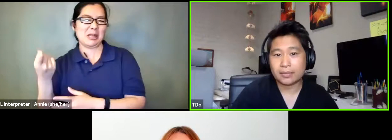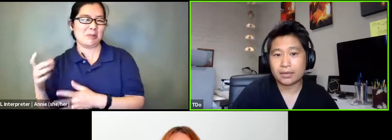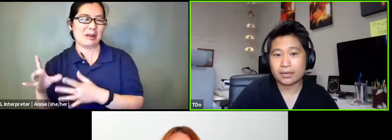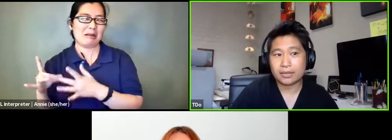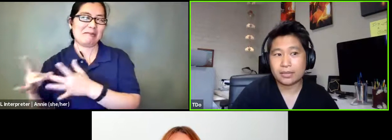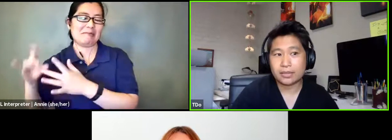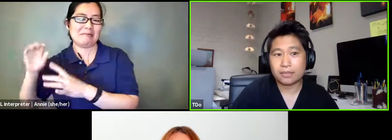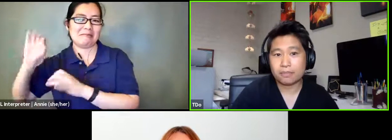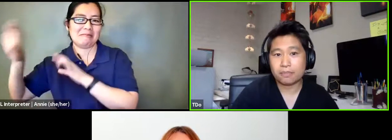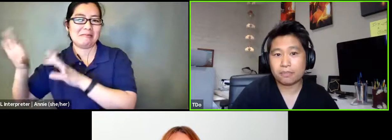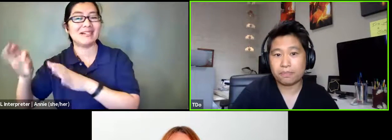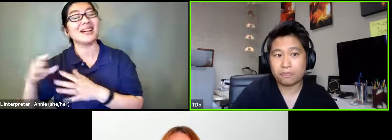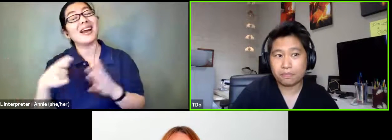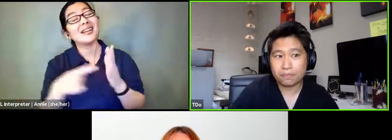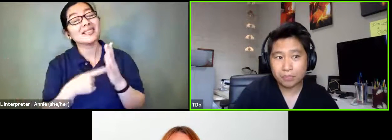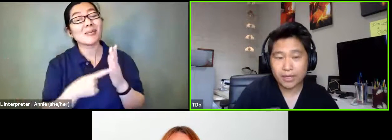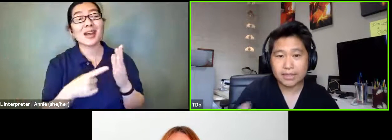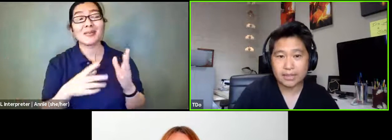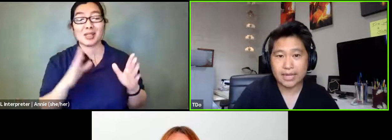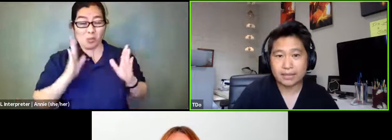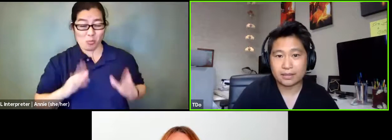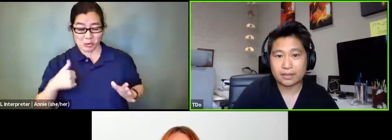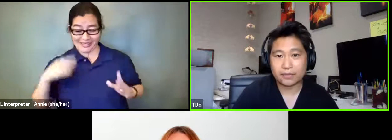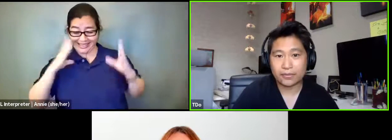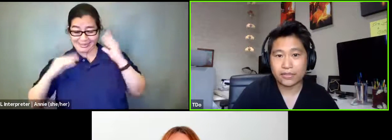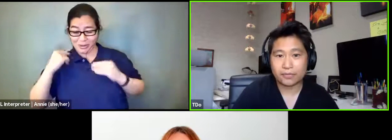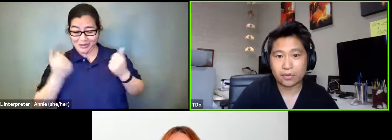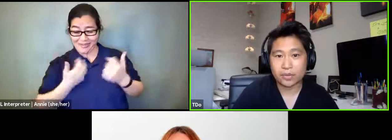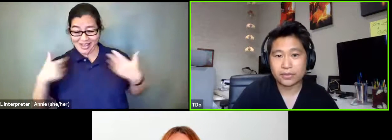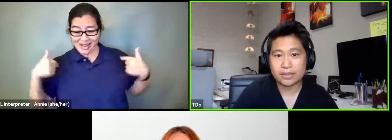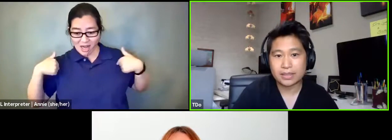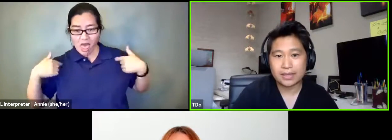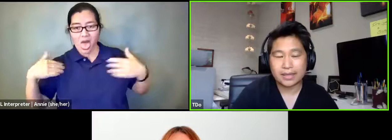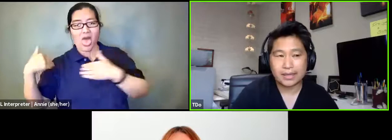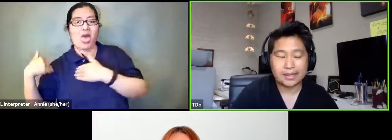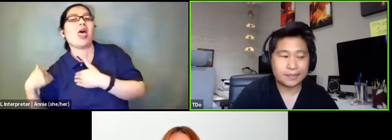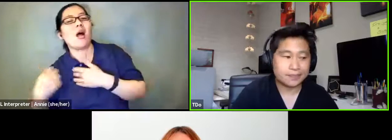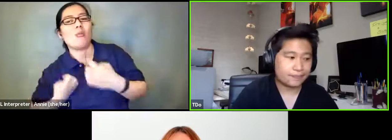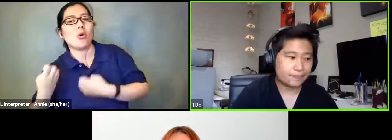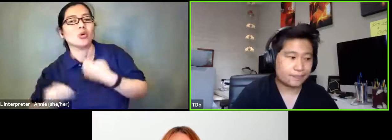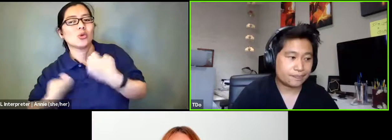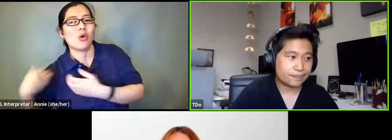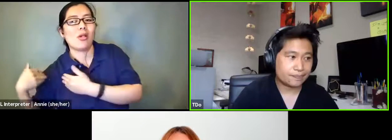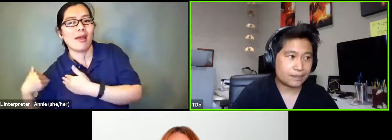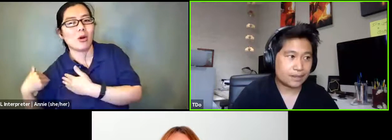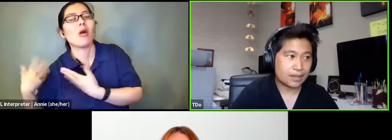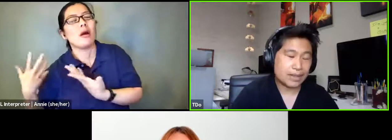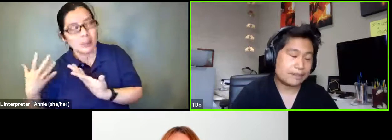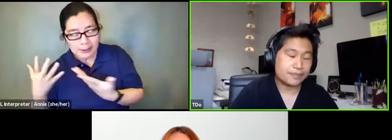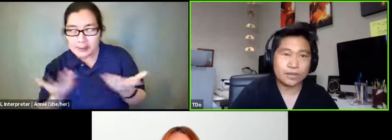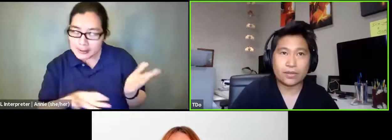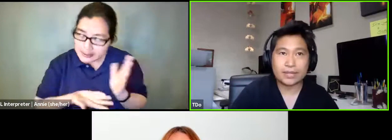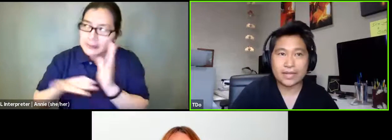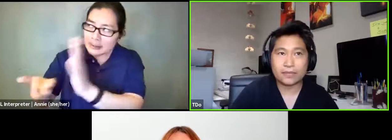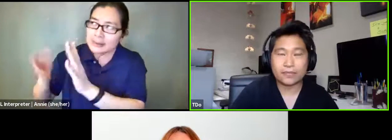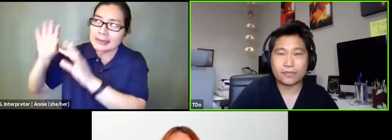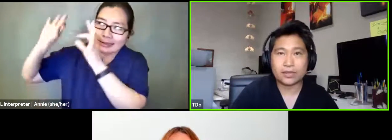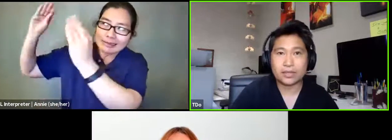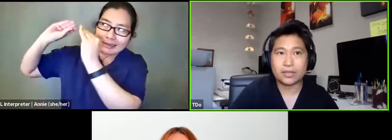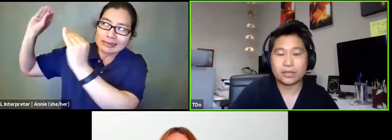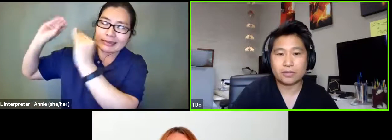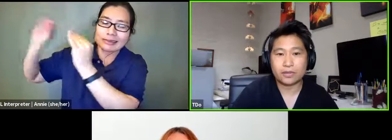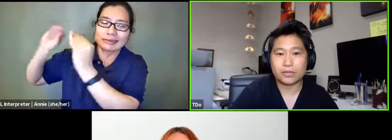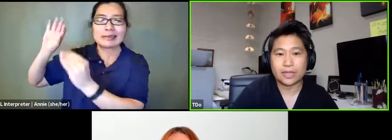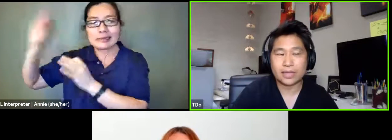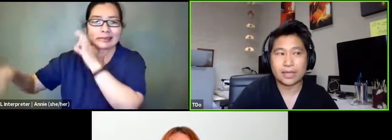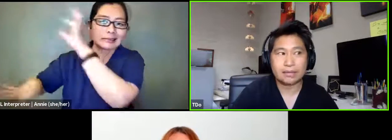labor to bring it to light first and foremost. That's kind of the first initial approach. Then